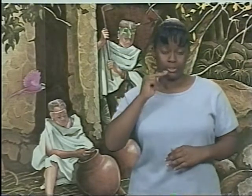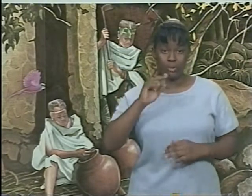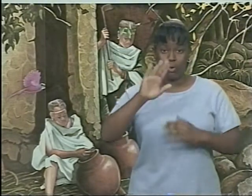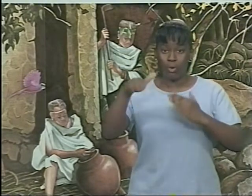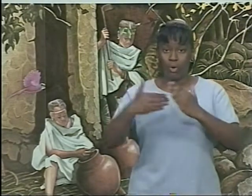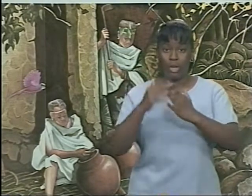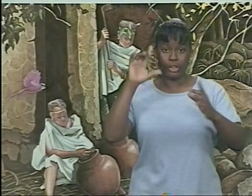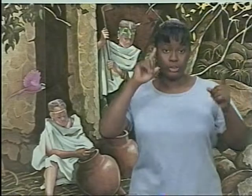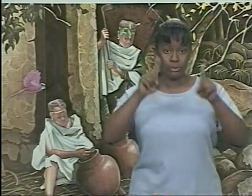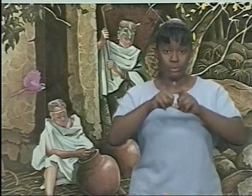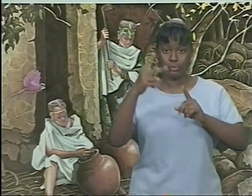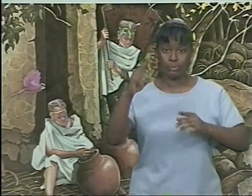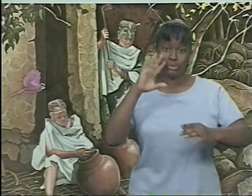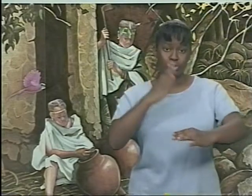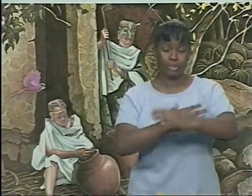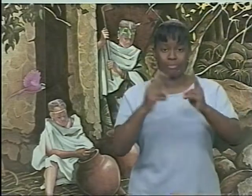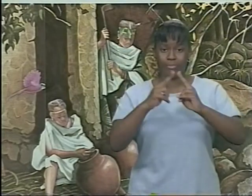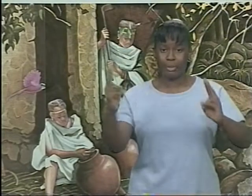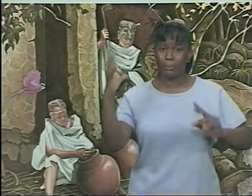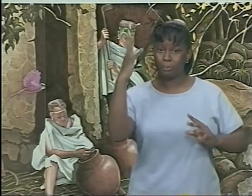very beautiful.